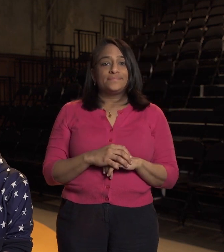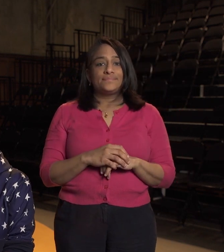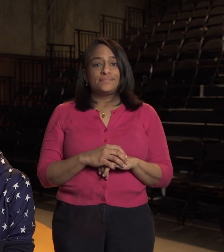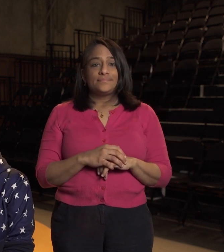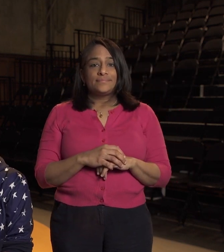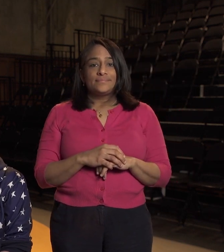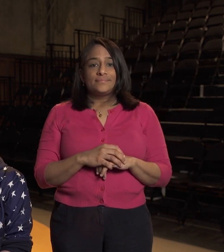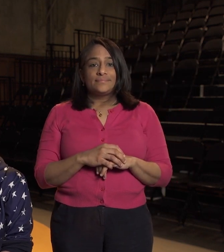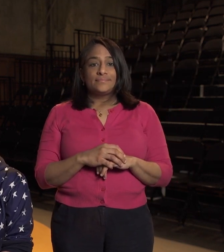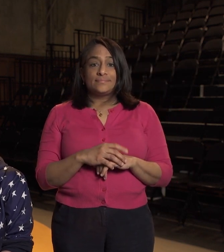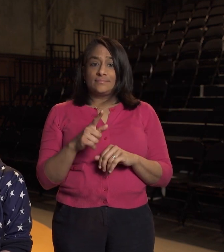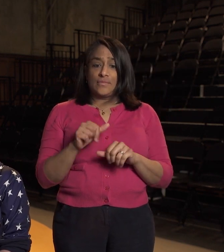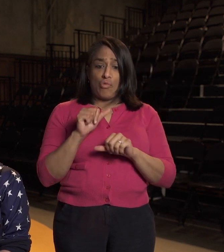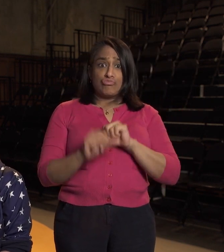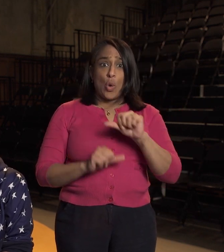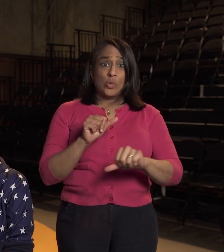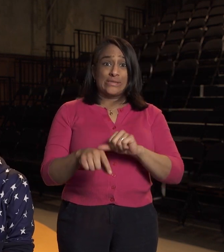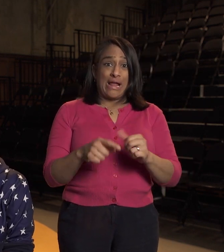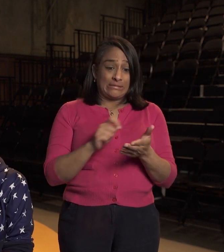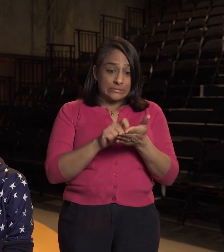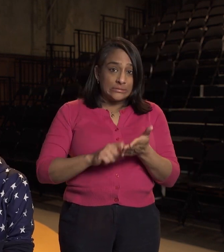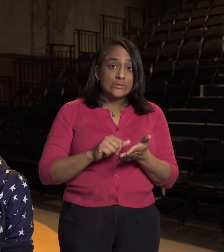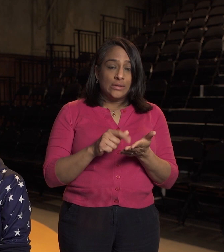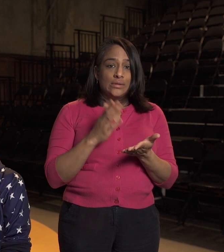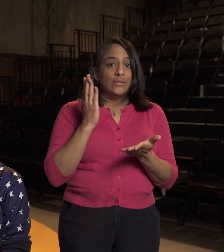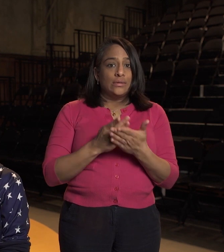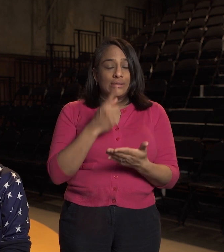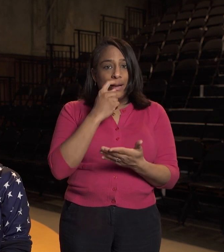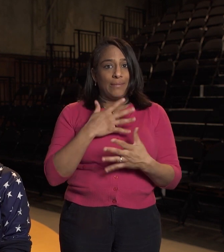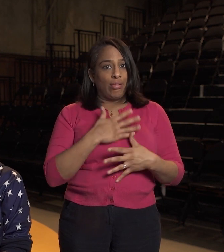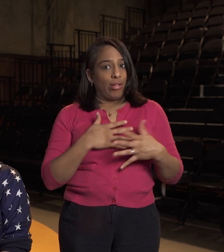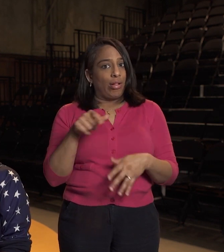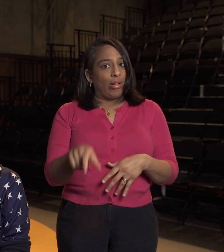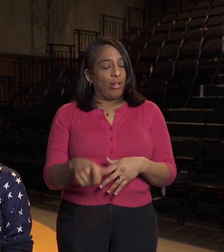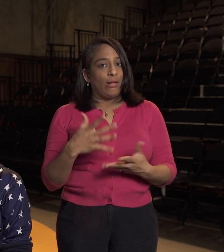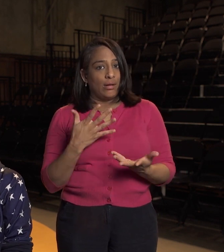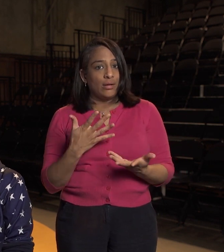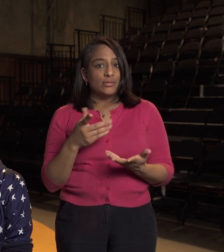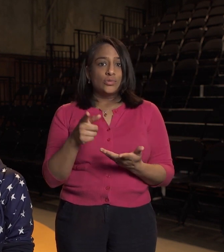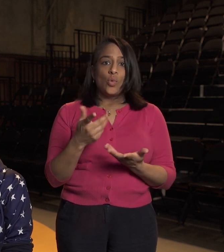so that the advisor fully understands the barriers faced. biscuit The whole application process